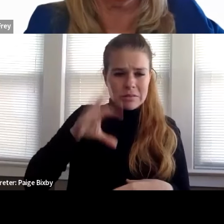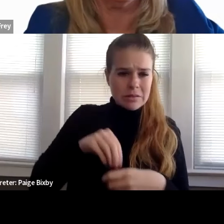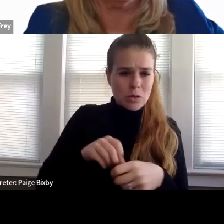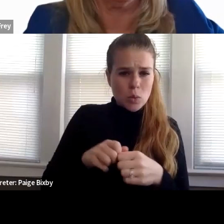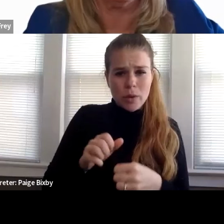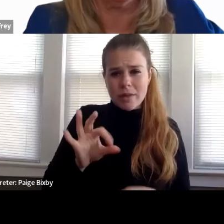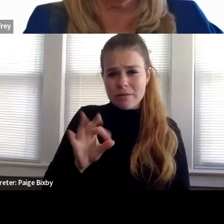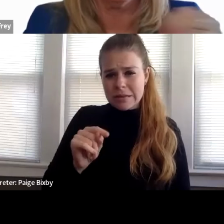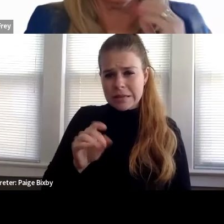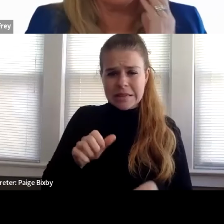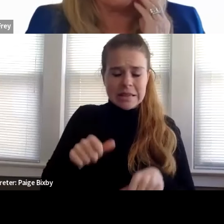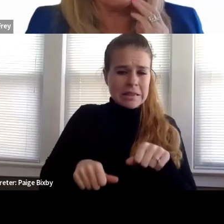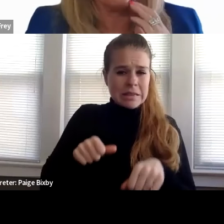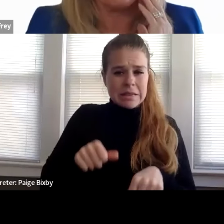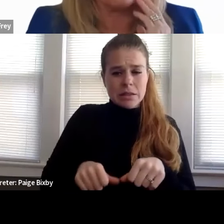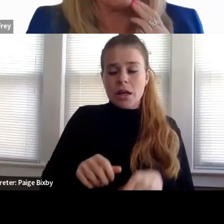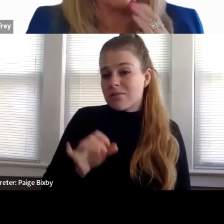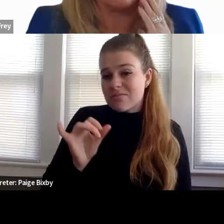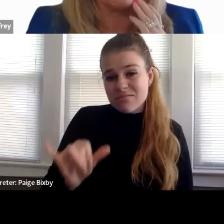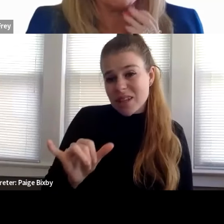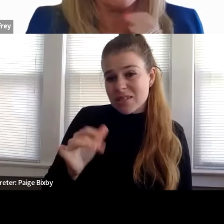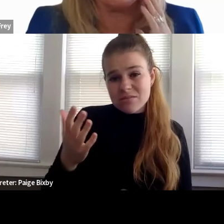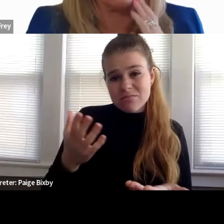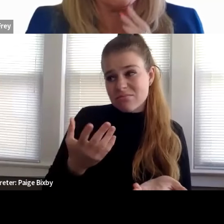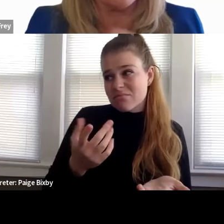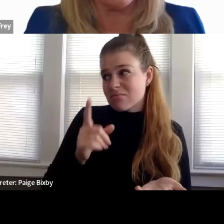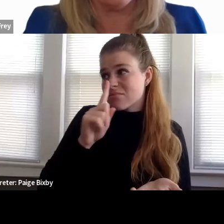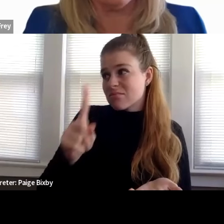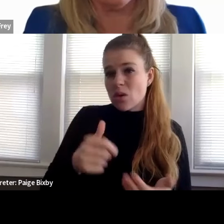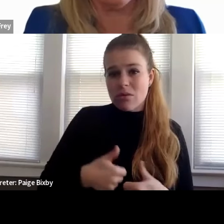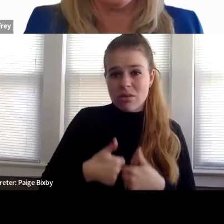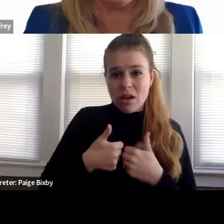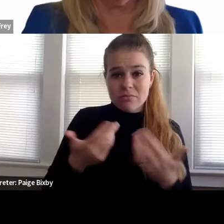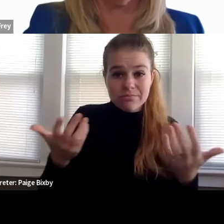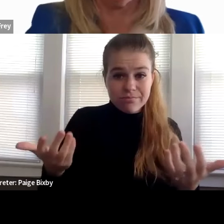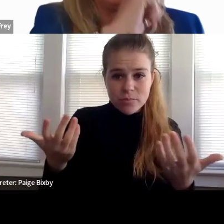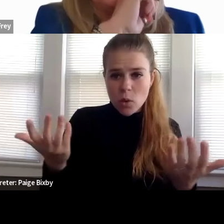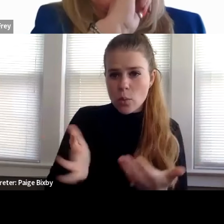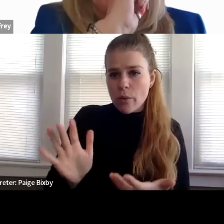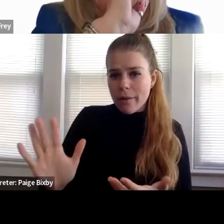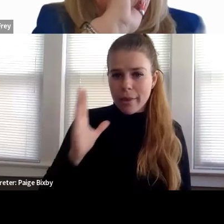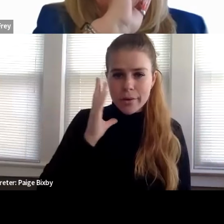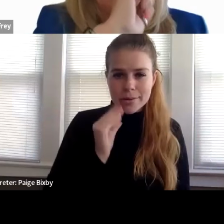and that's just the reality. So it's like, what is their experience? What are they seeing?